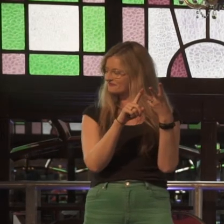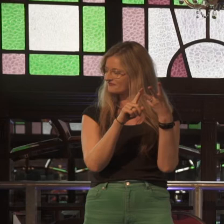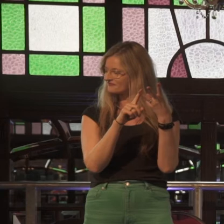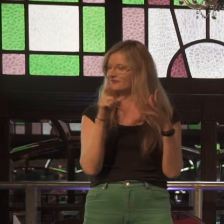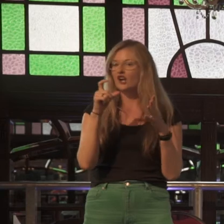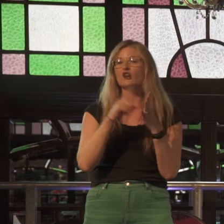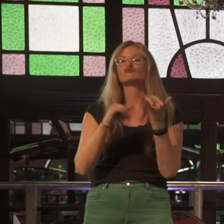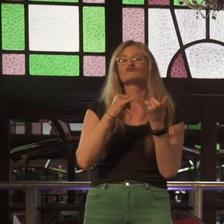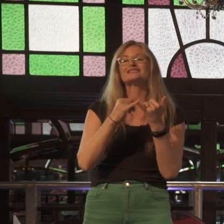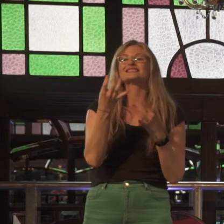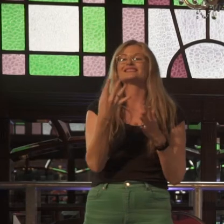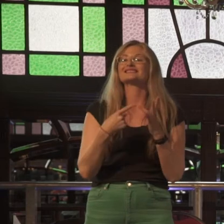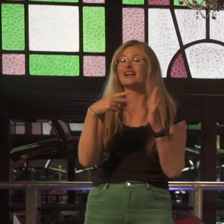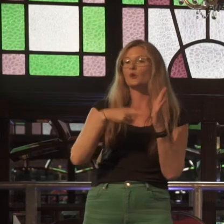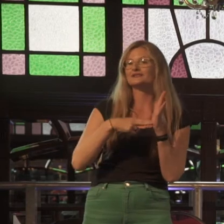Chris Singleton for How To Be A Better Human.